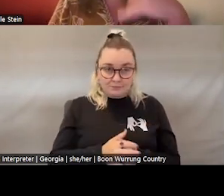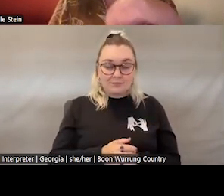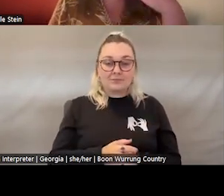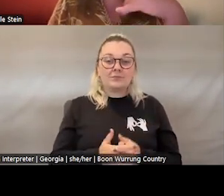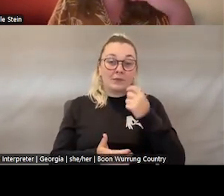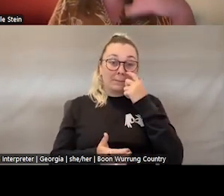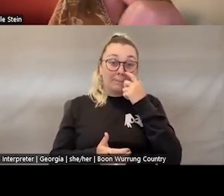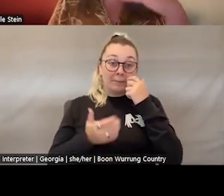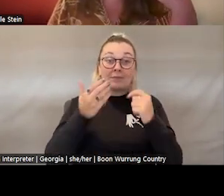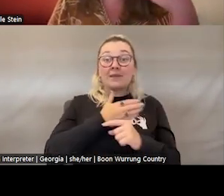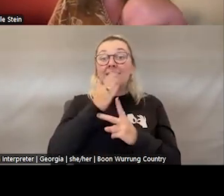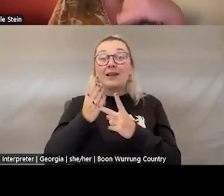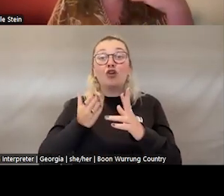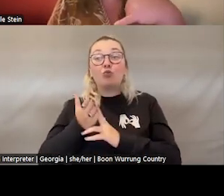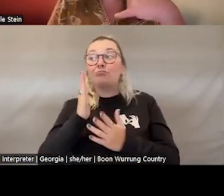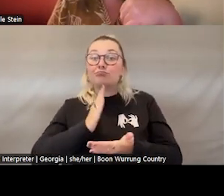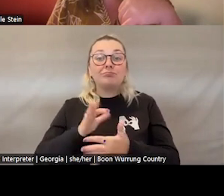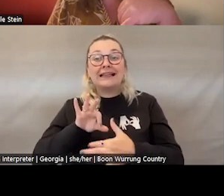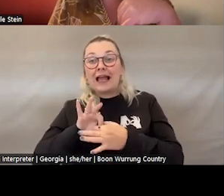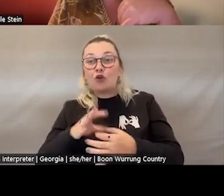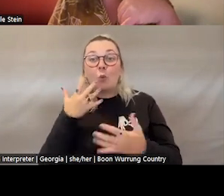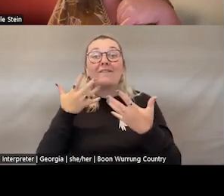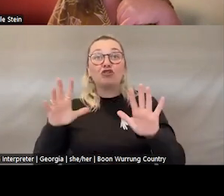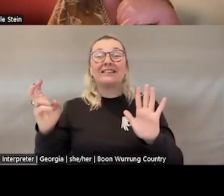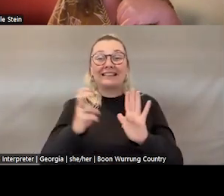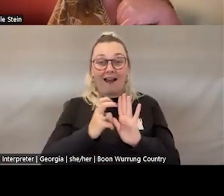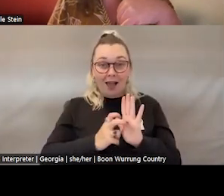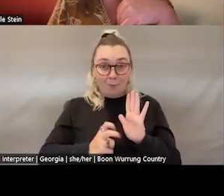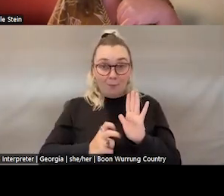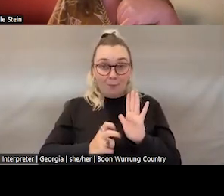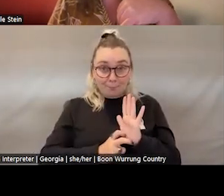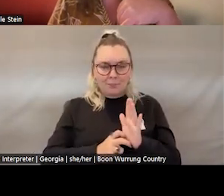During the actual engagement, once they have signed up with us, we want to understand